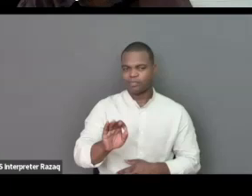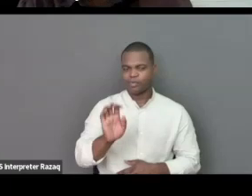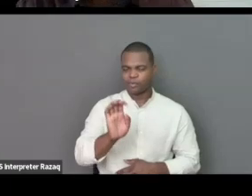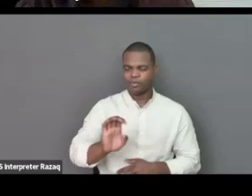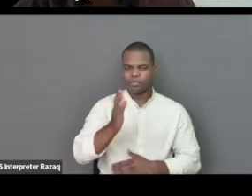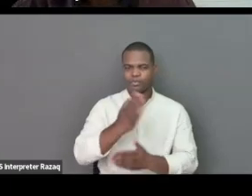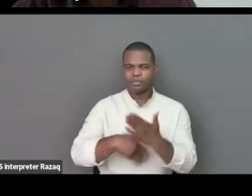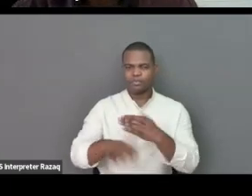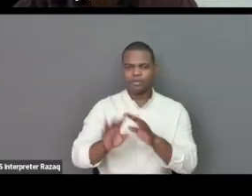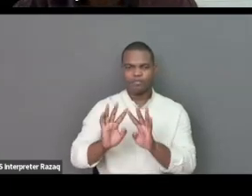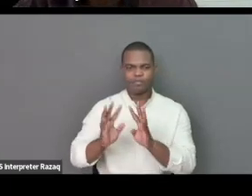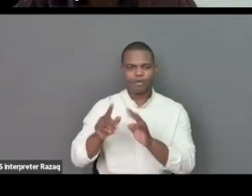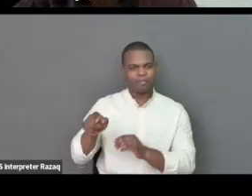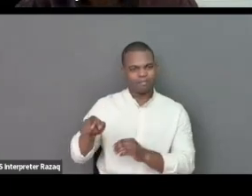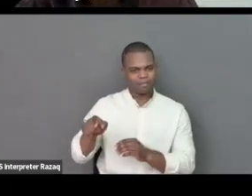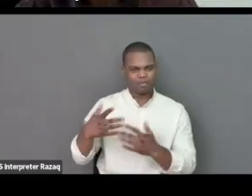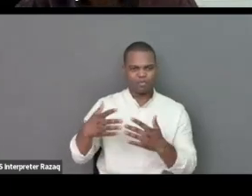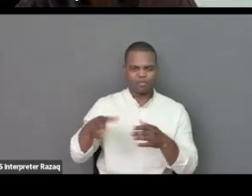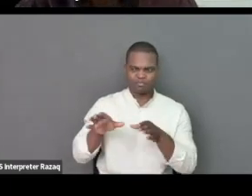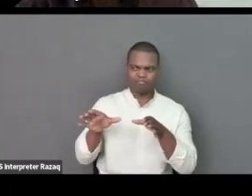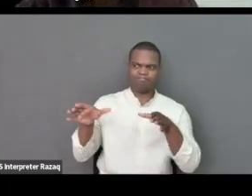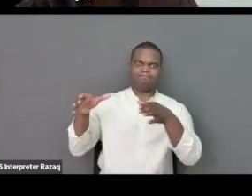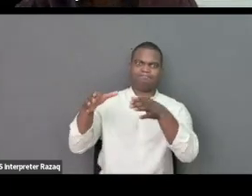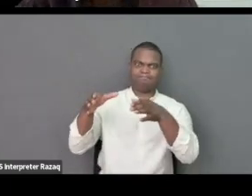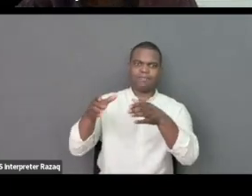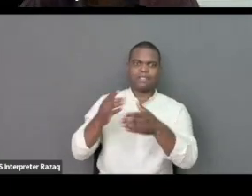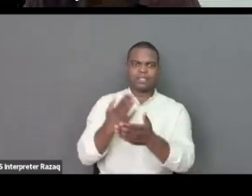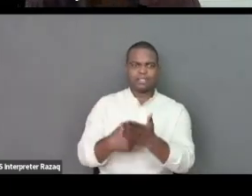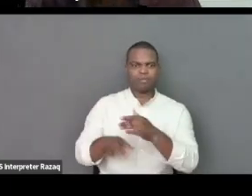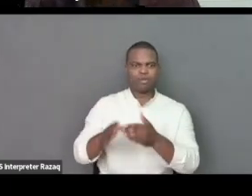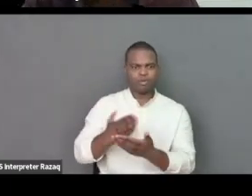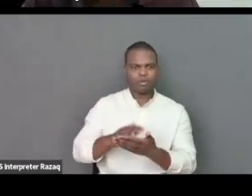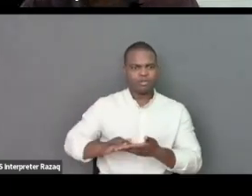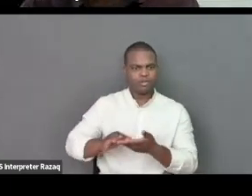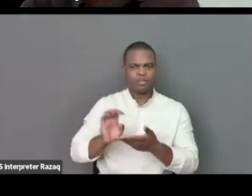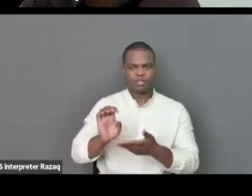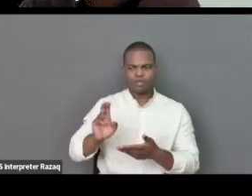ensure that we reach a wide